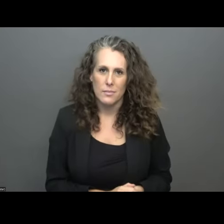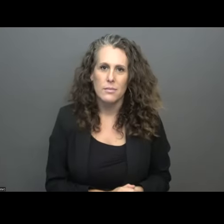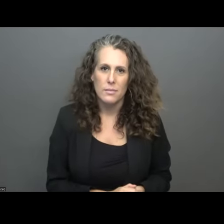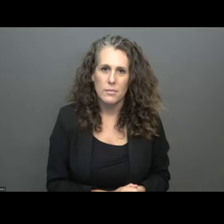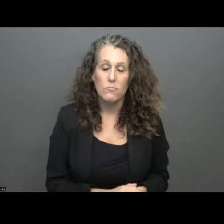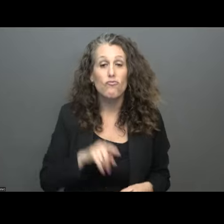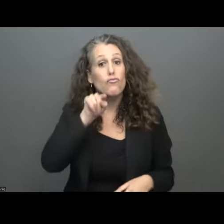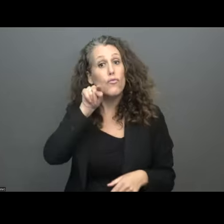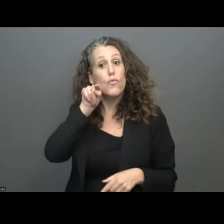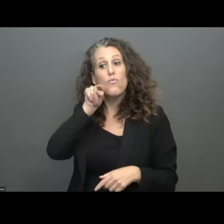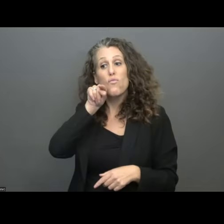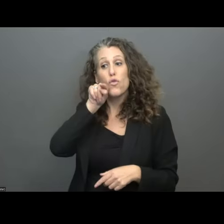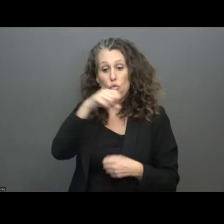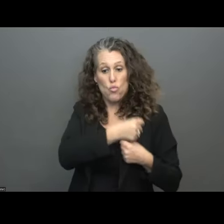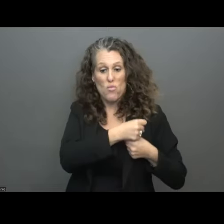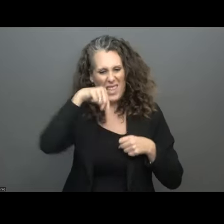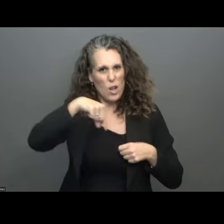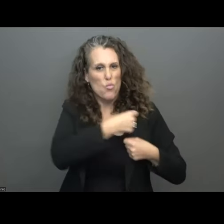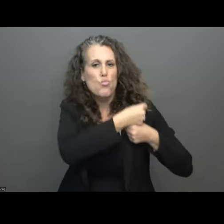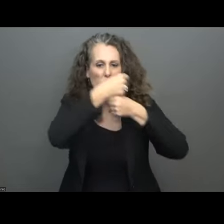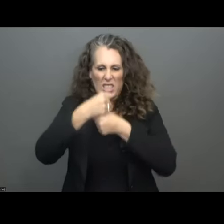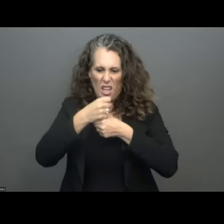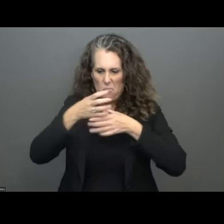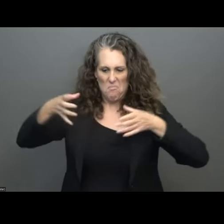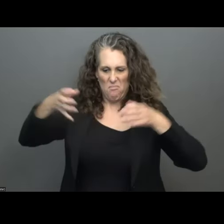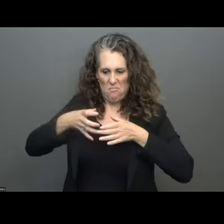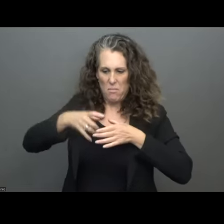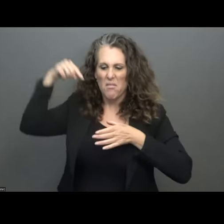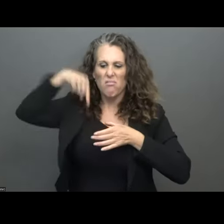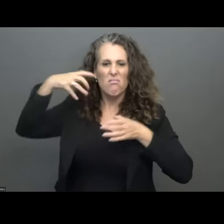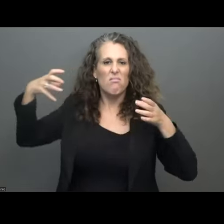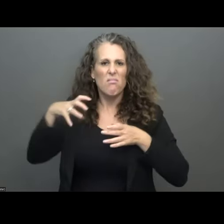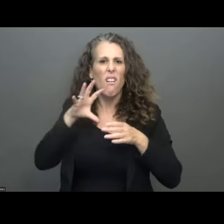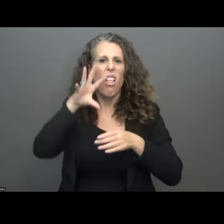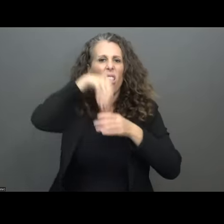entity involved. 14:01:02 And we provided you five options